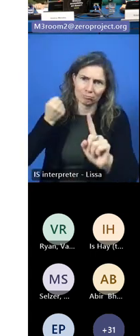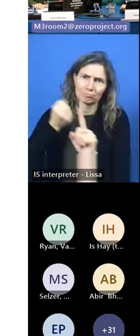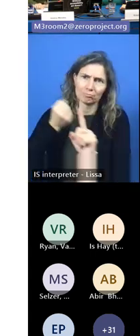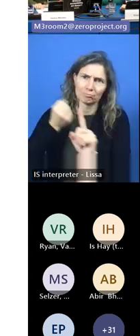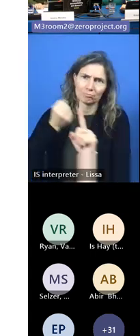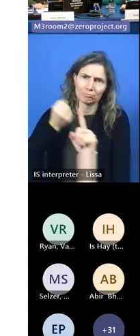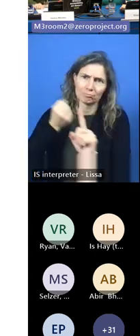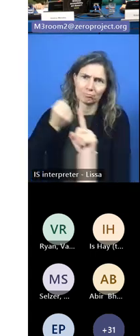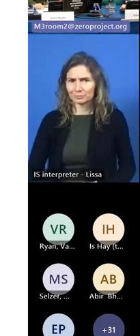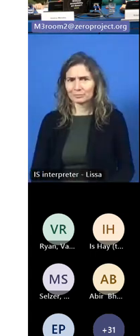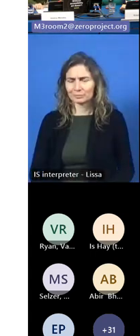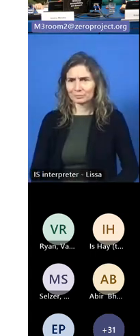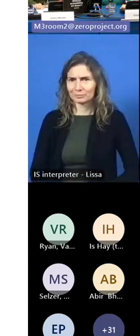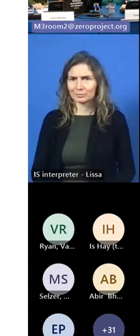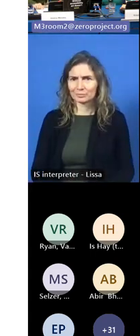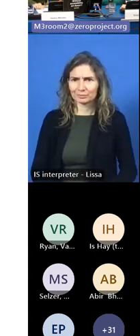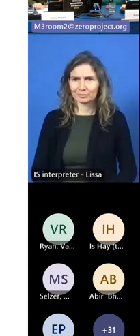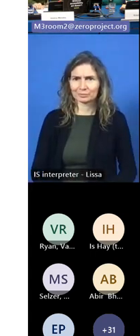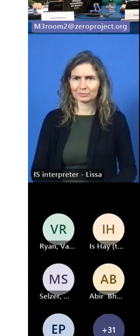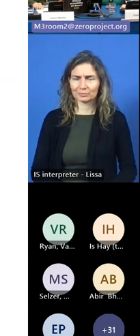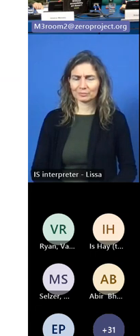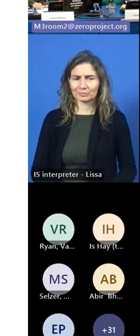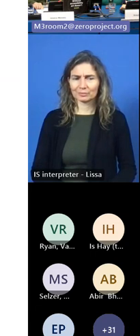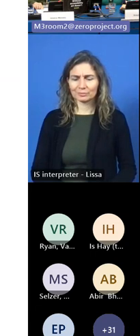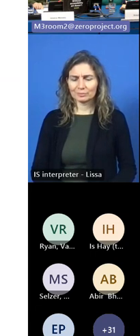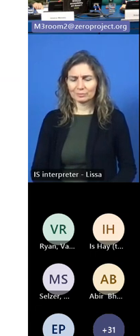And I have overcome all of the discrimination in